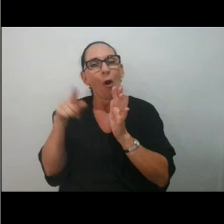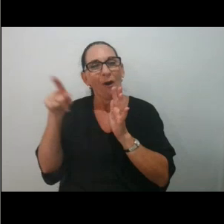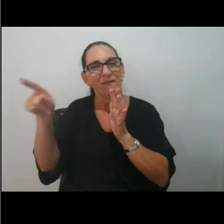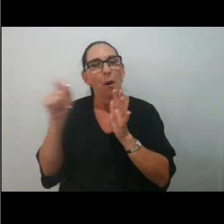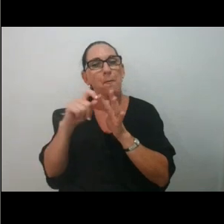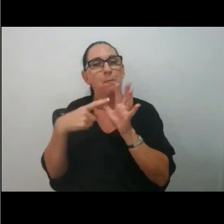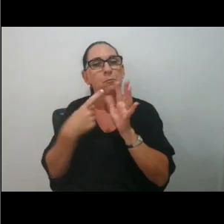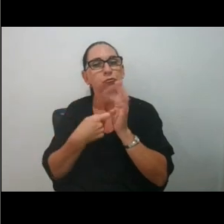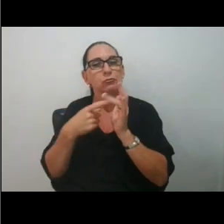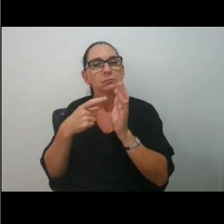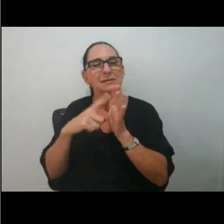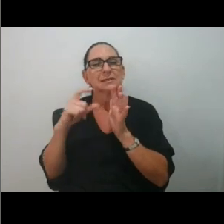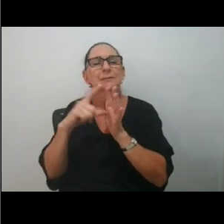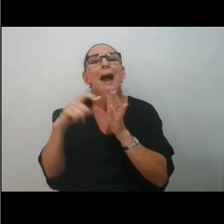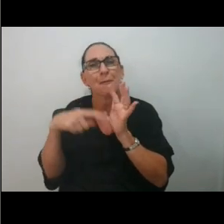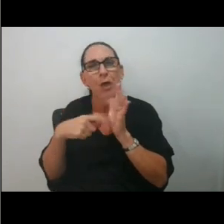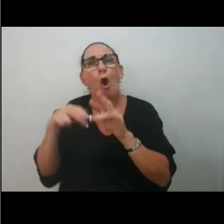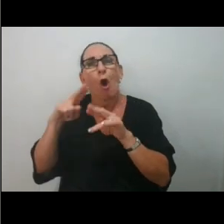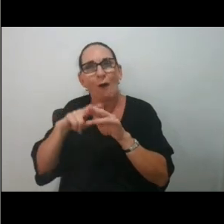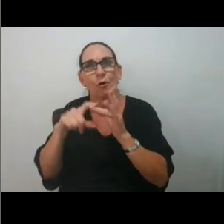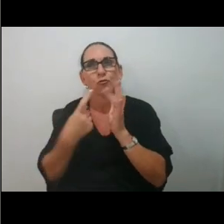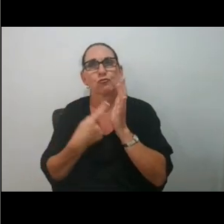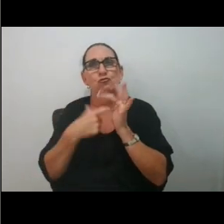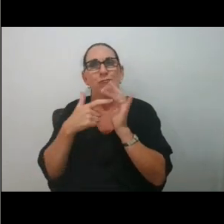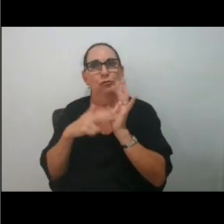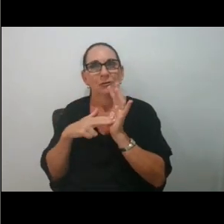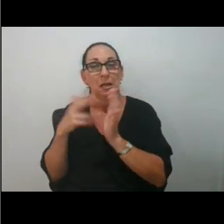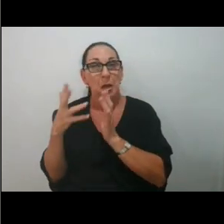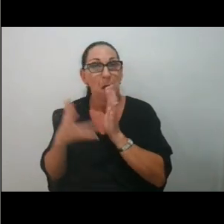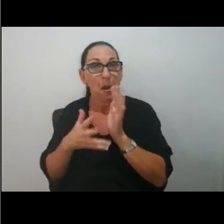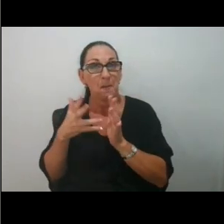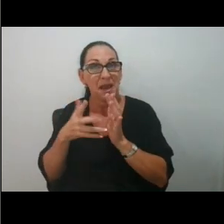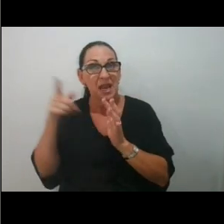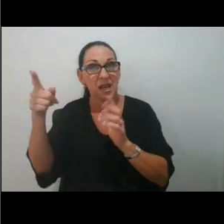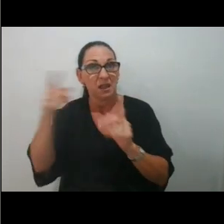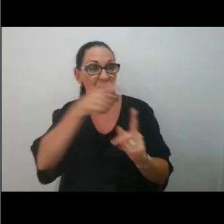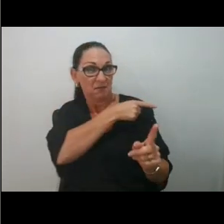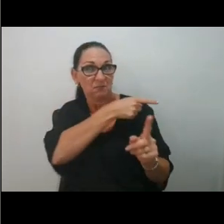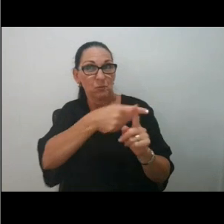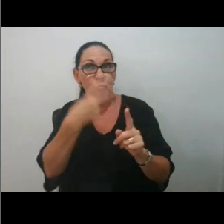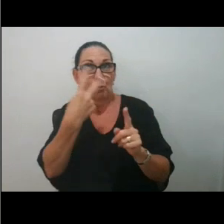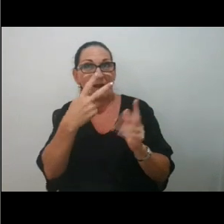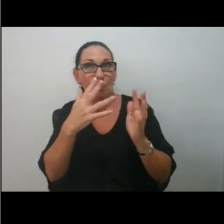can receive information about where they've been over that last 12 weeks the completion of the 12